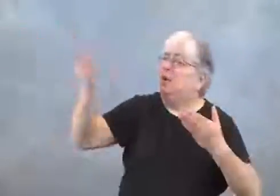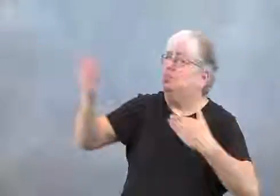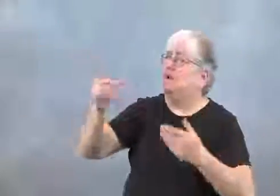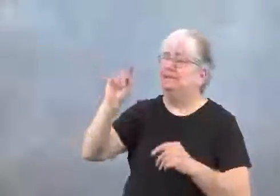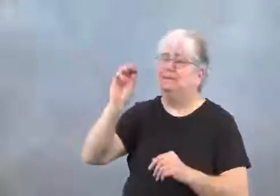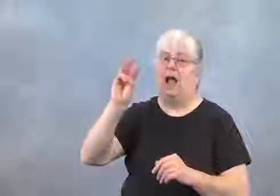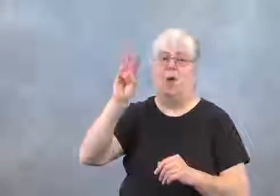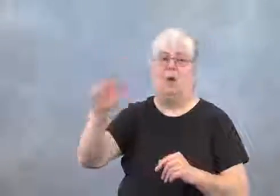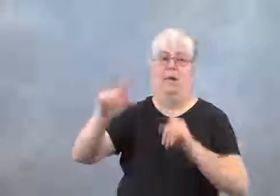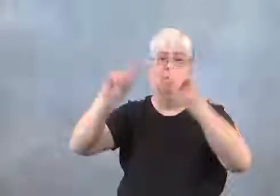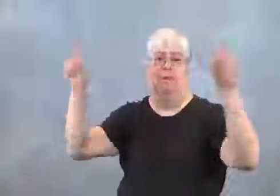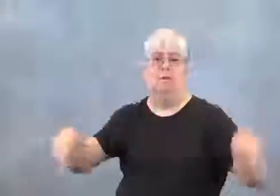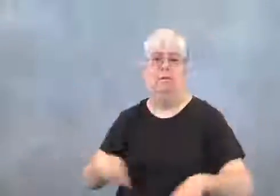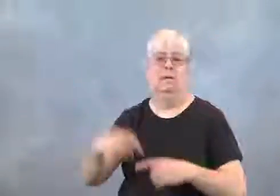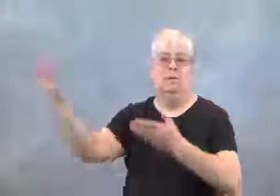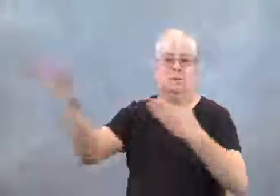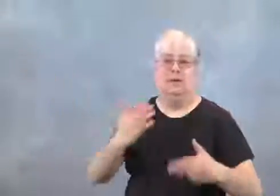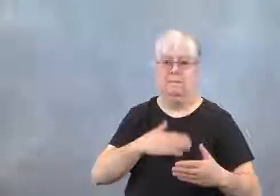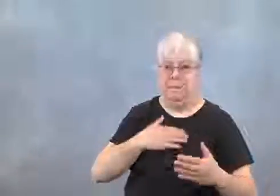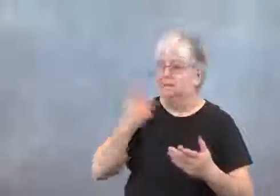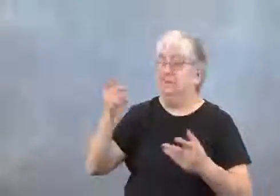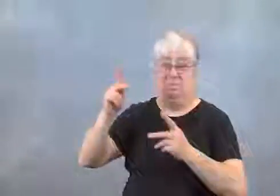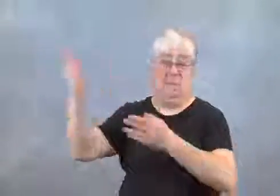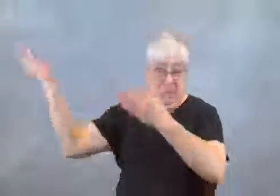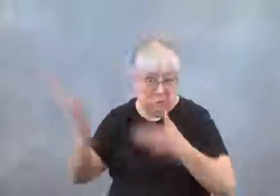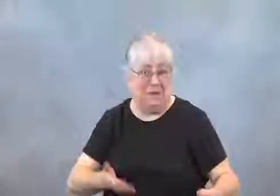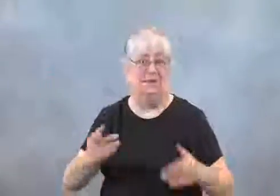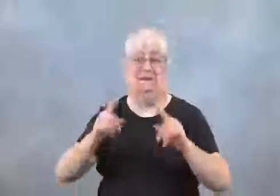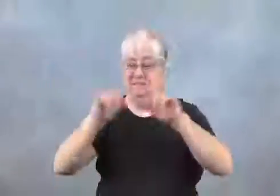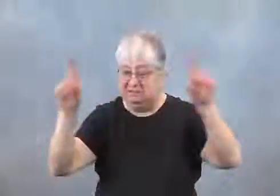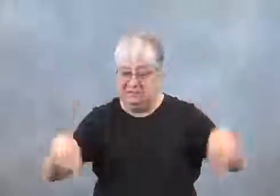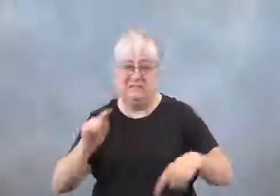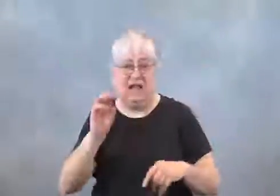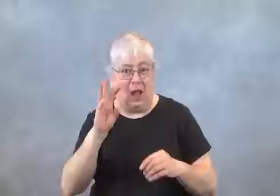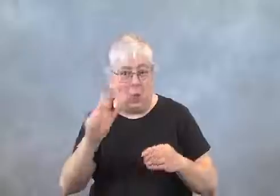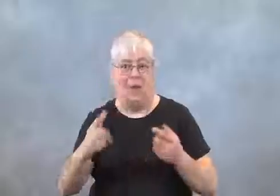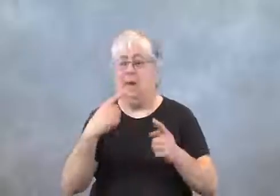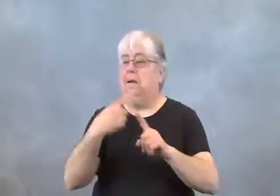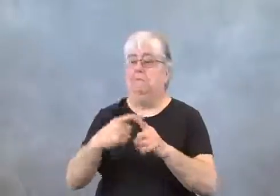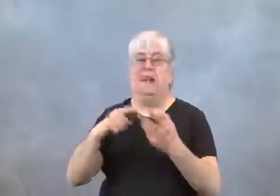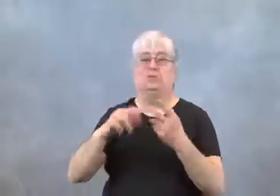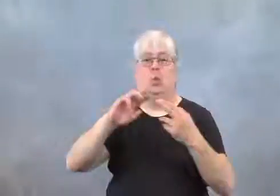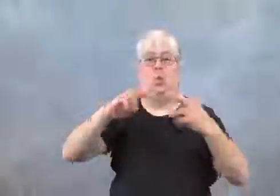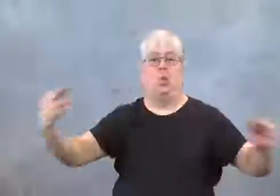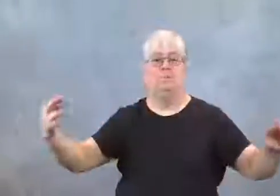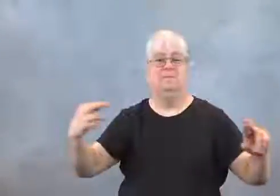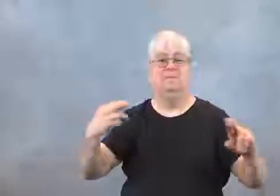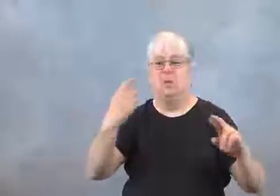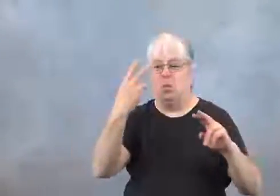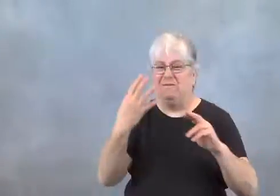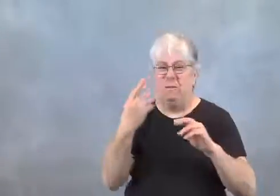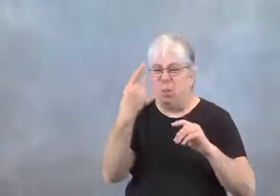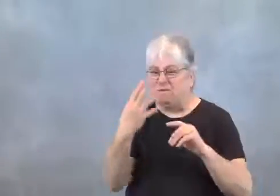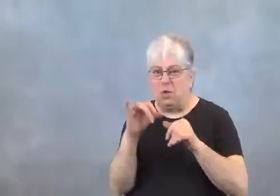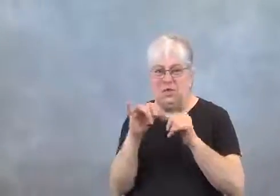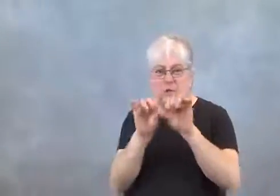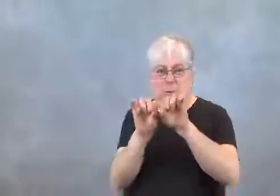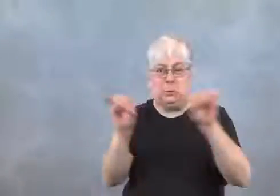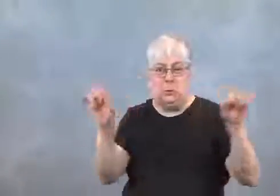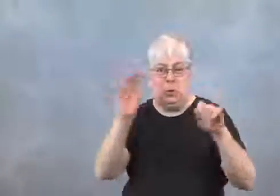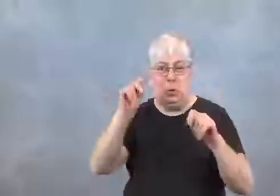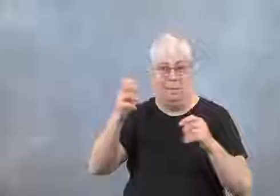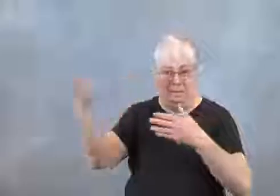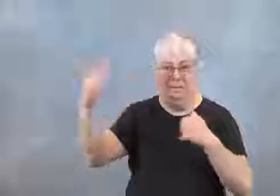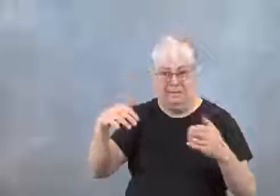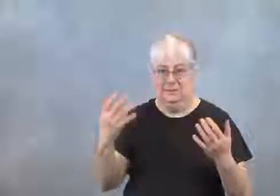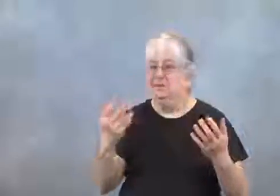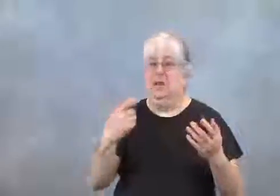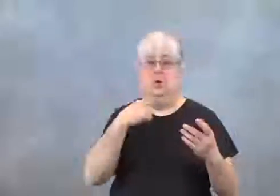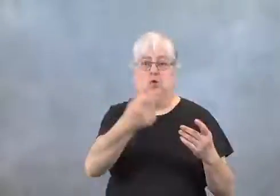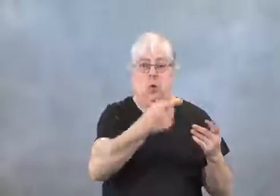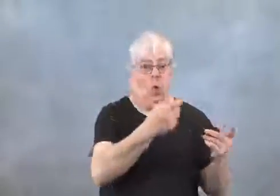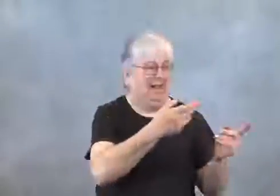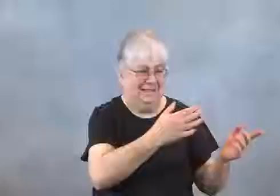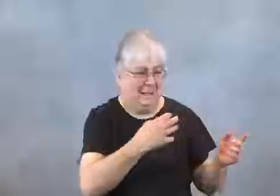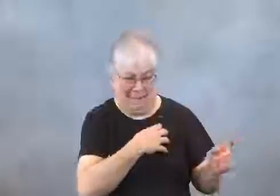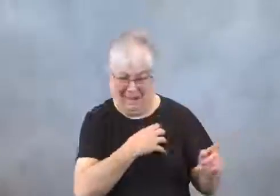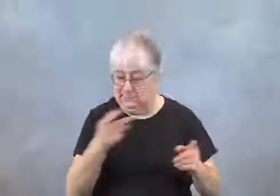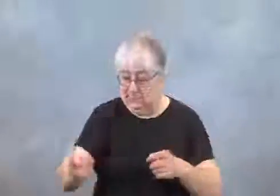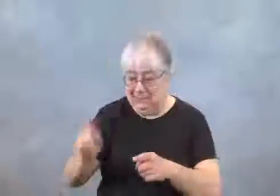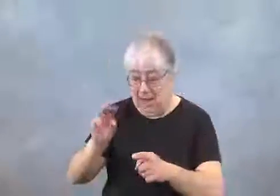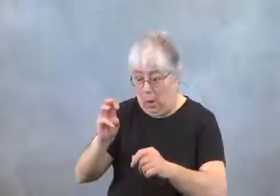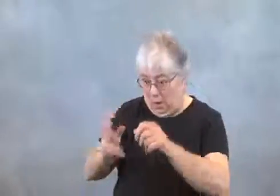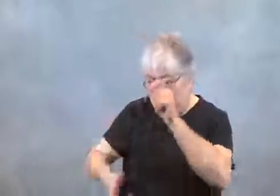He asked for towels, and people brought them.